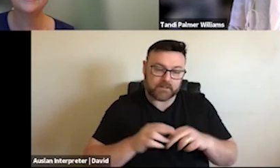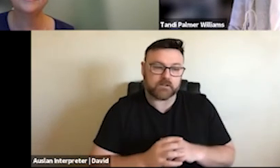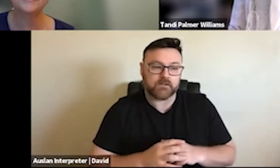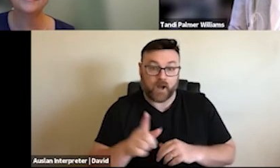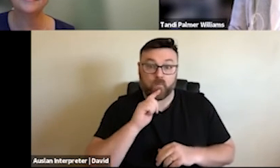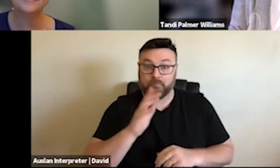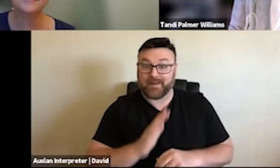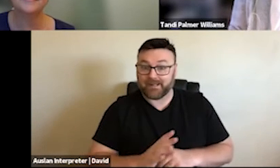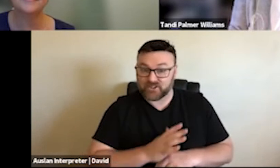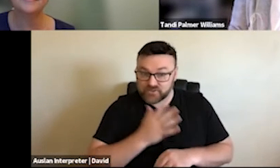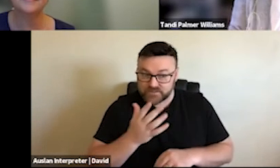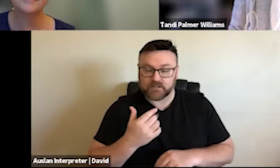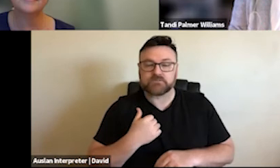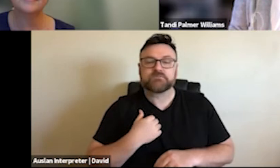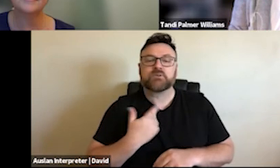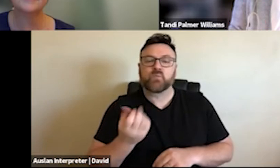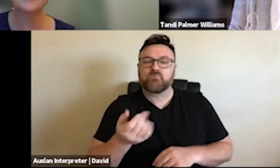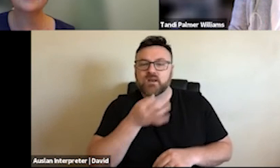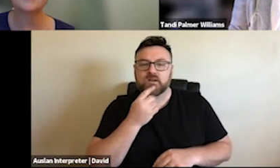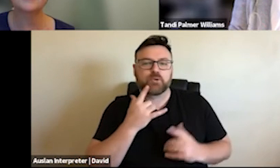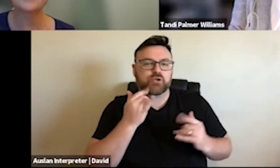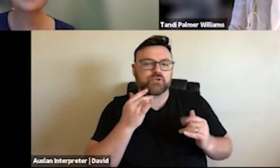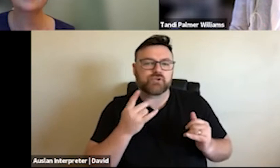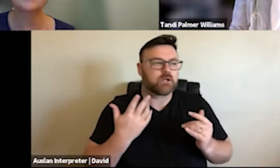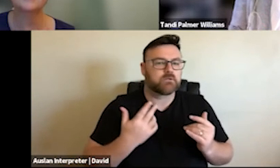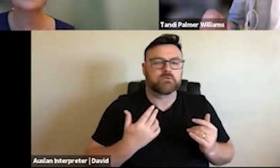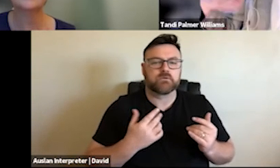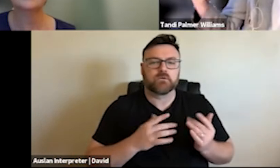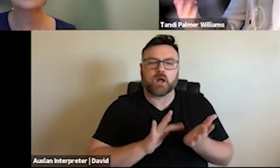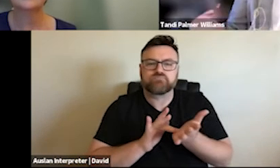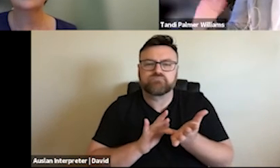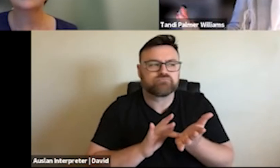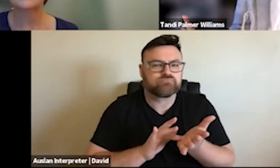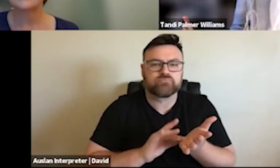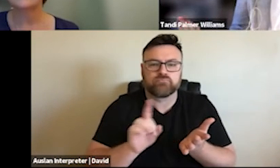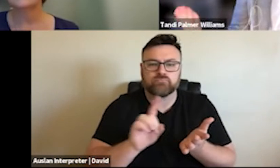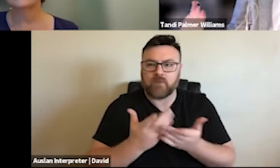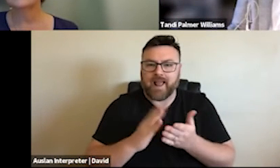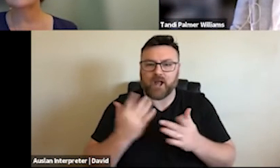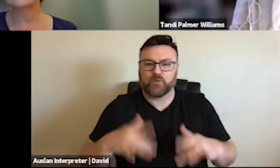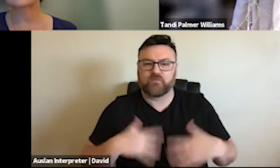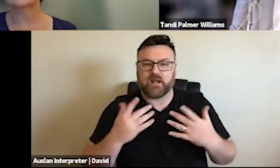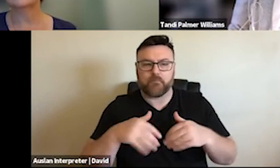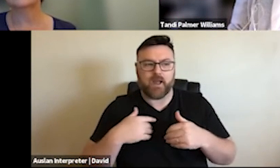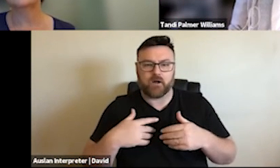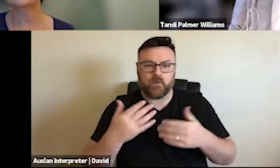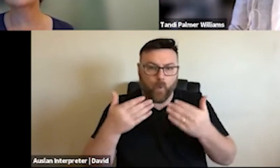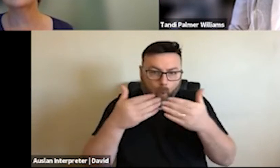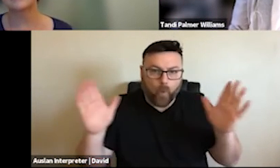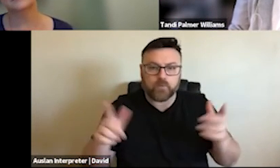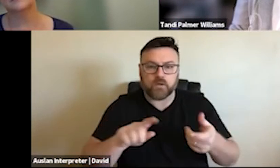We are taking a pulse check on the opening up scenario and the latest feedback on safety